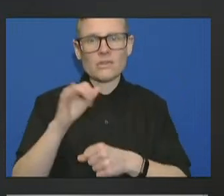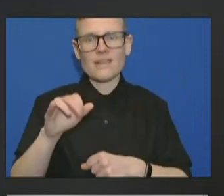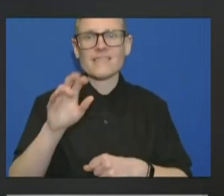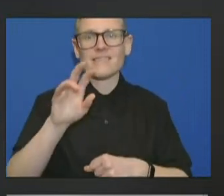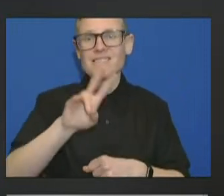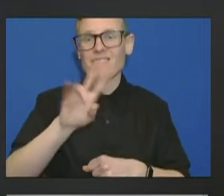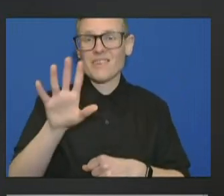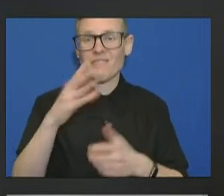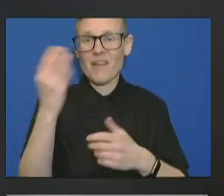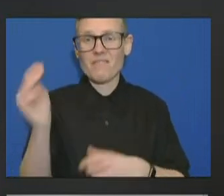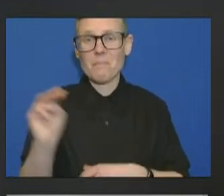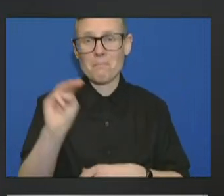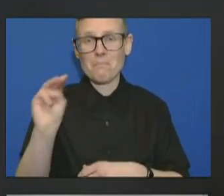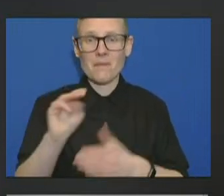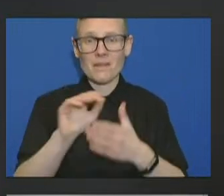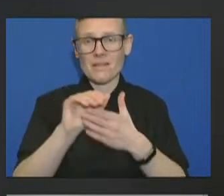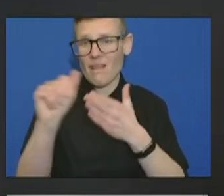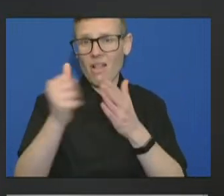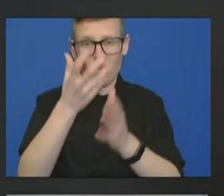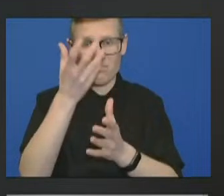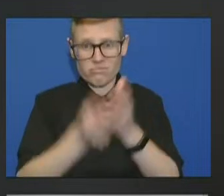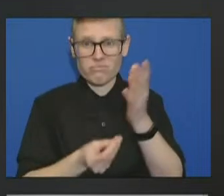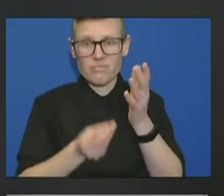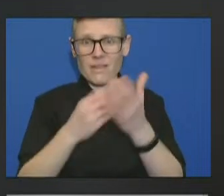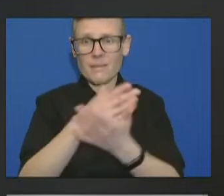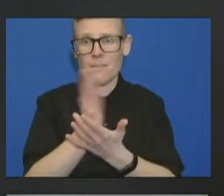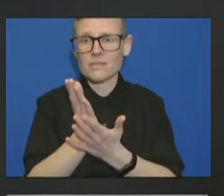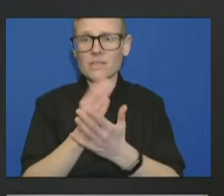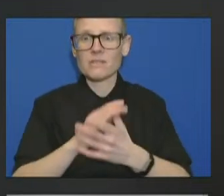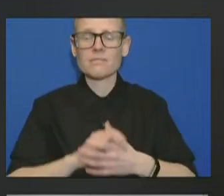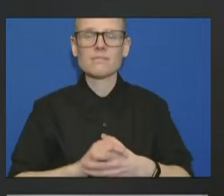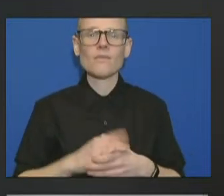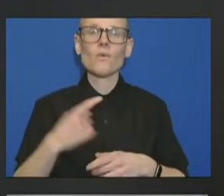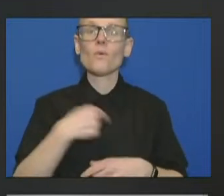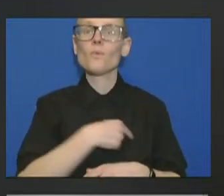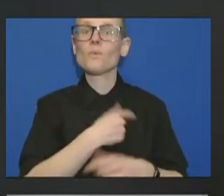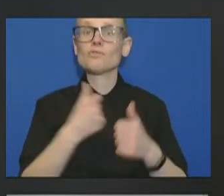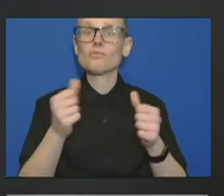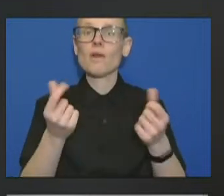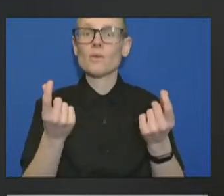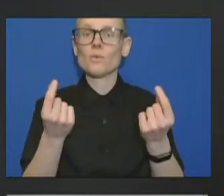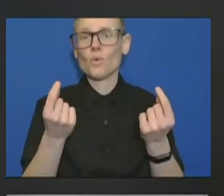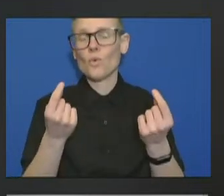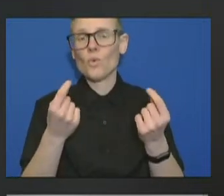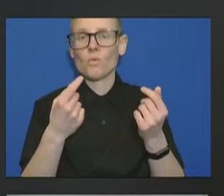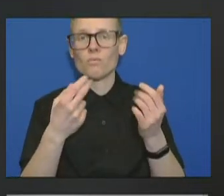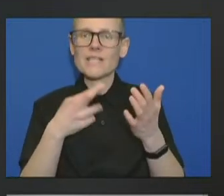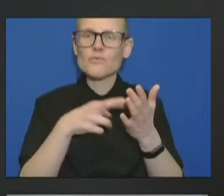to fix this over the next several years. It's a big $75